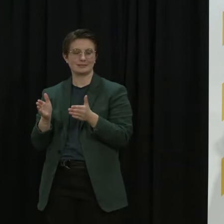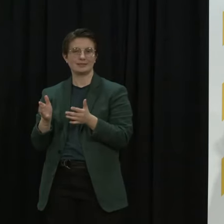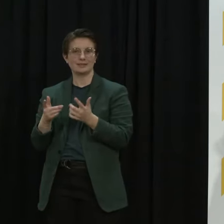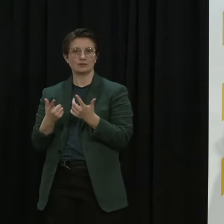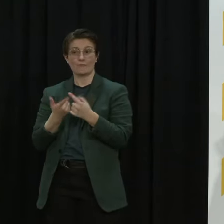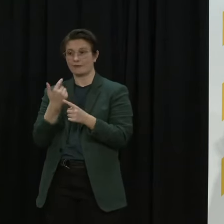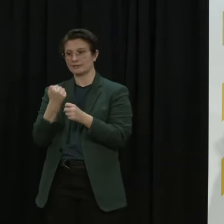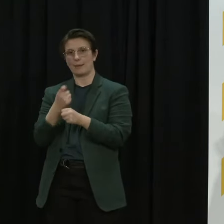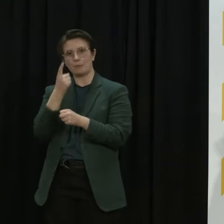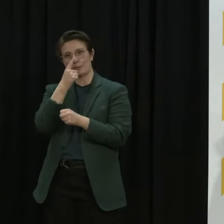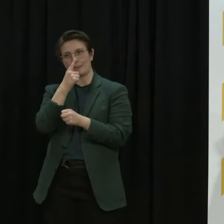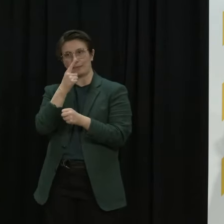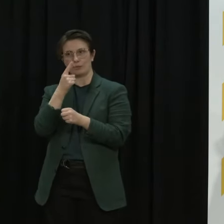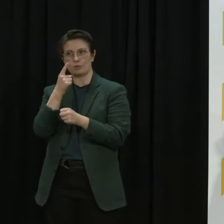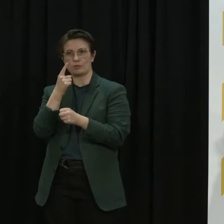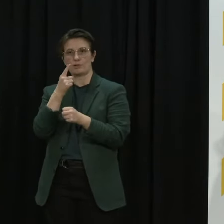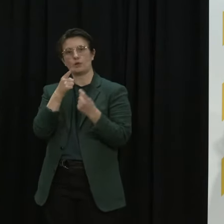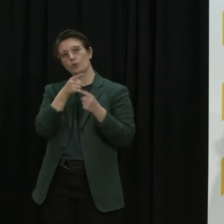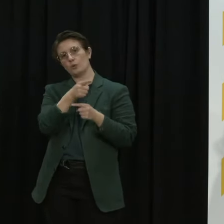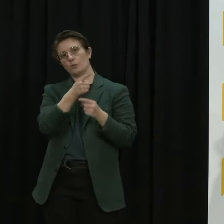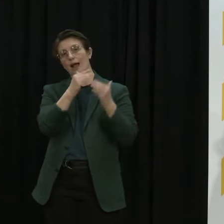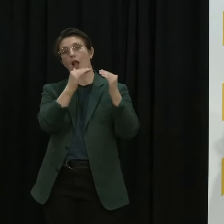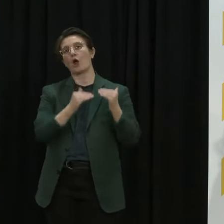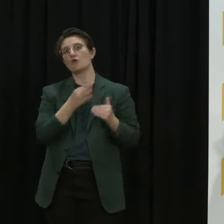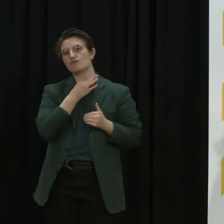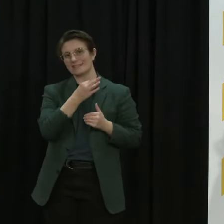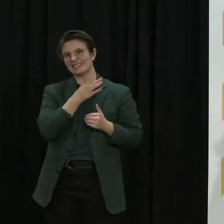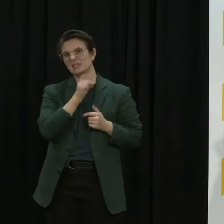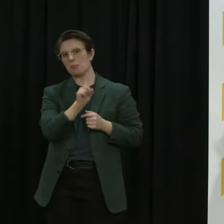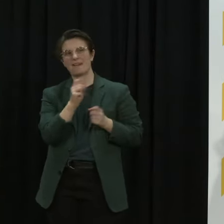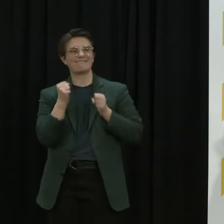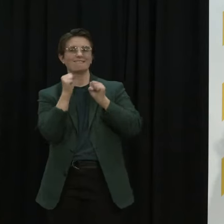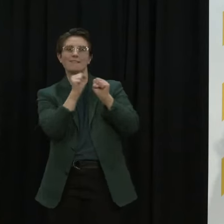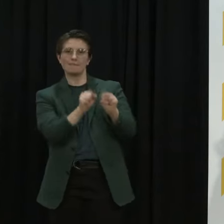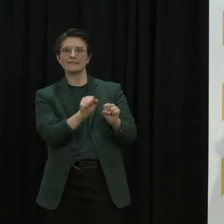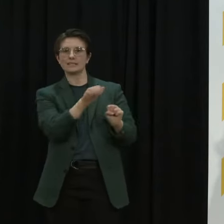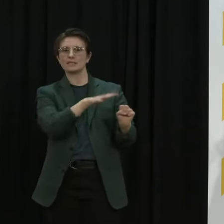gets devolved and particularly in the tricky context, it gets devolved to other public health units, with some of the simpler contexts.